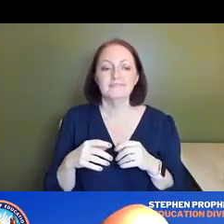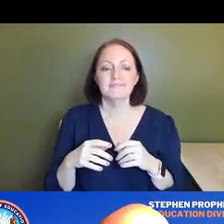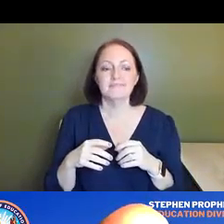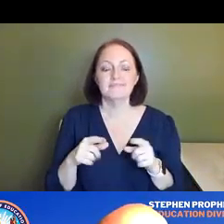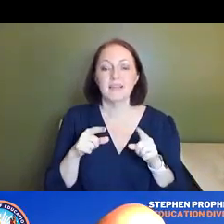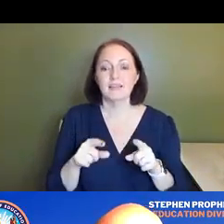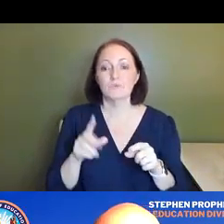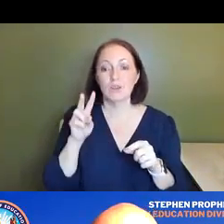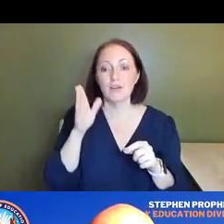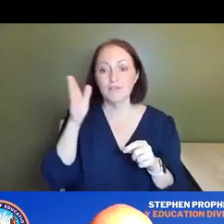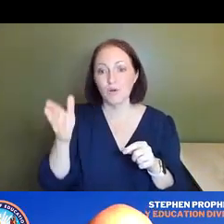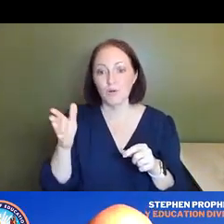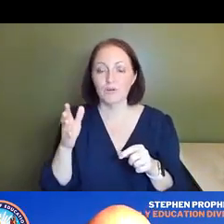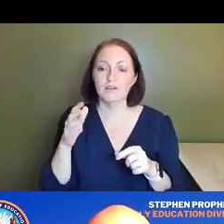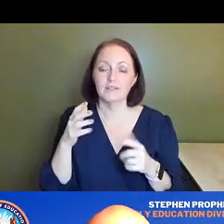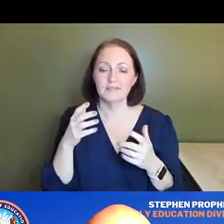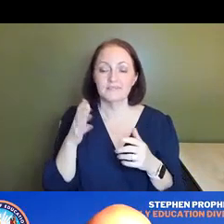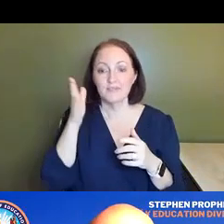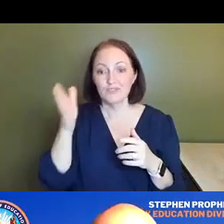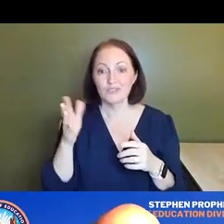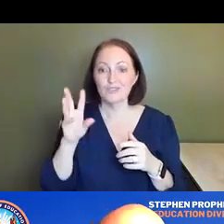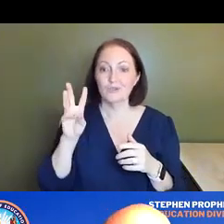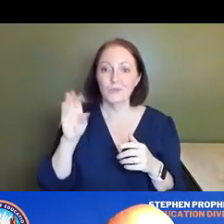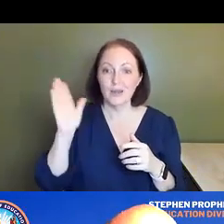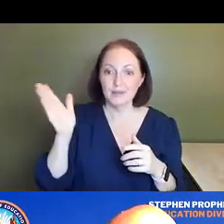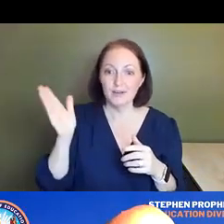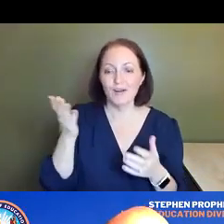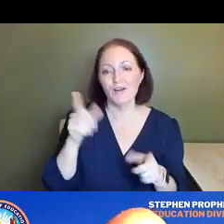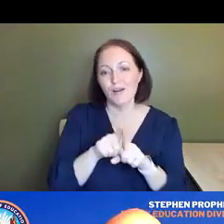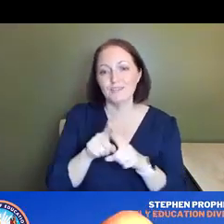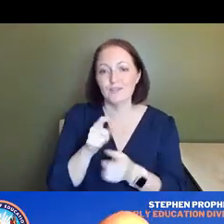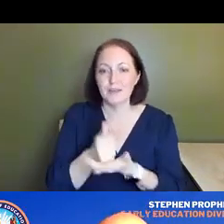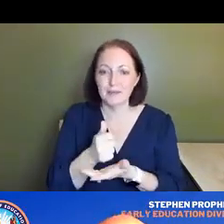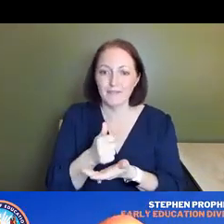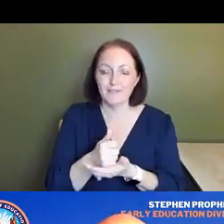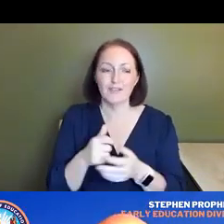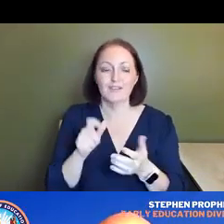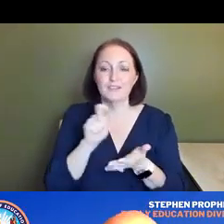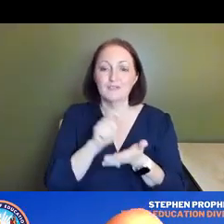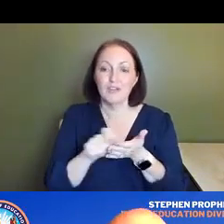forward at future upcoming webinars which may also be helpful in writing plan writing